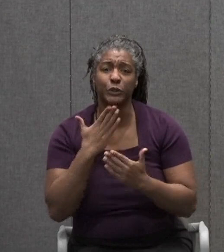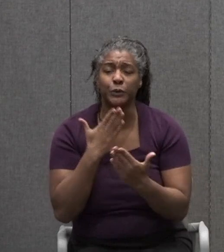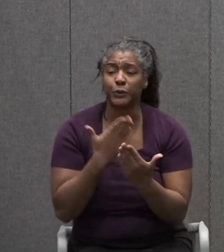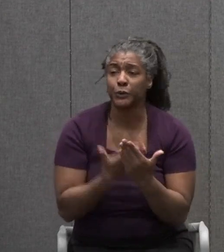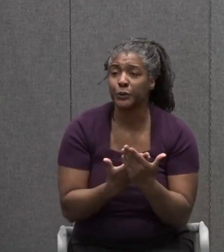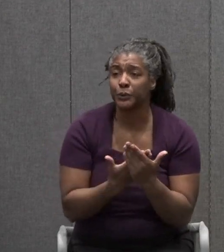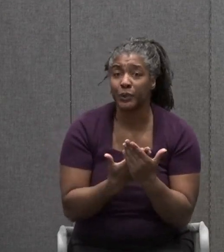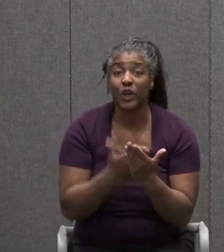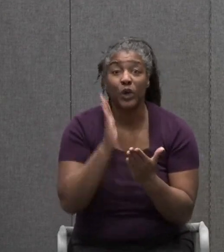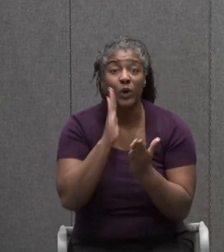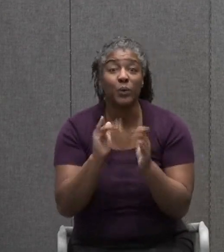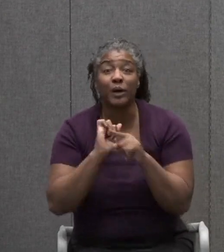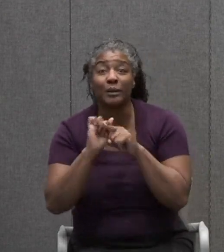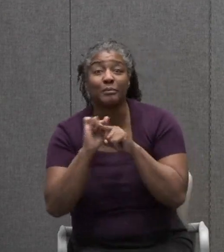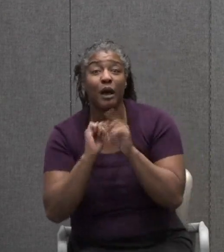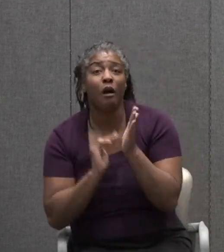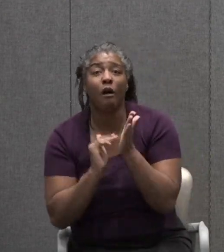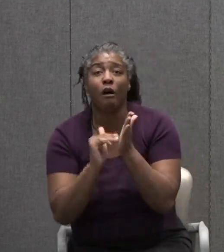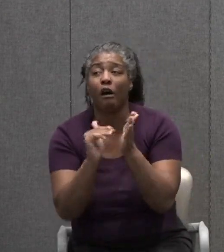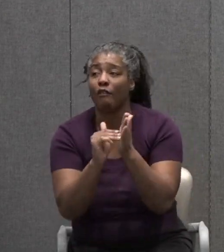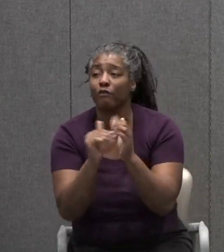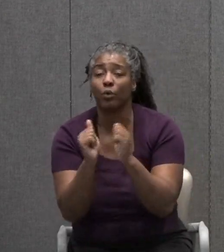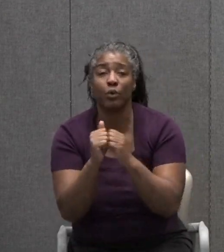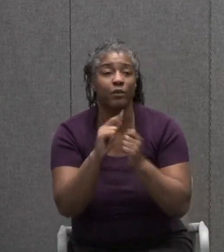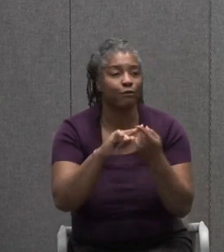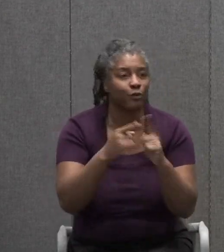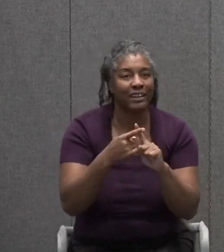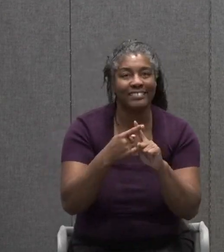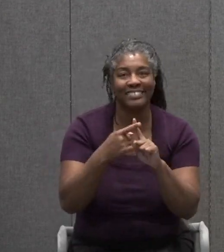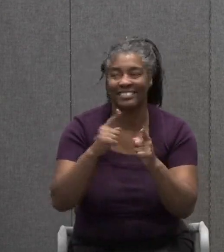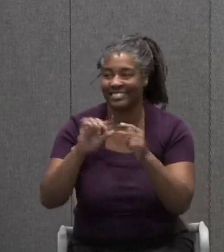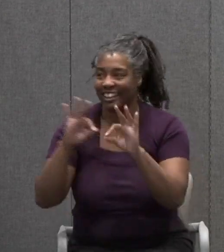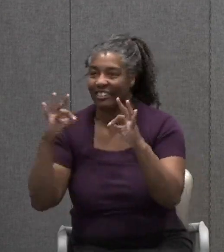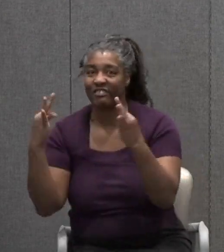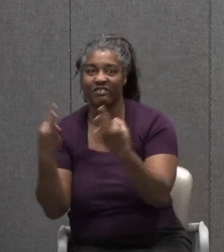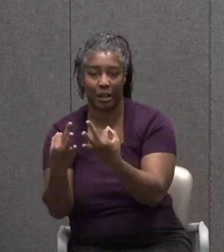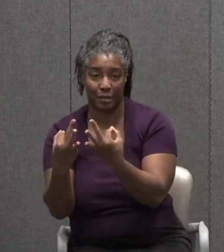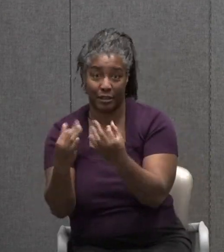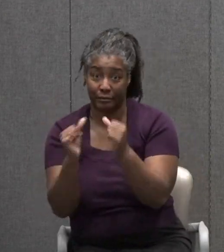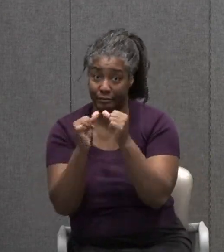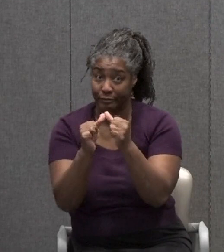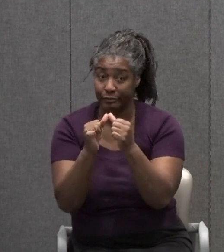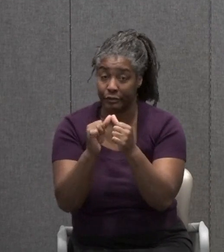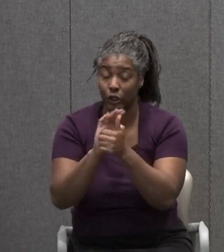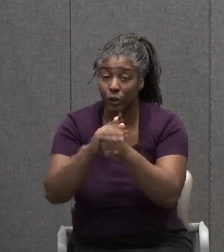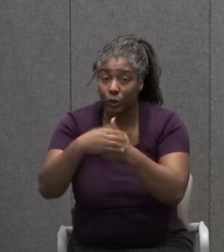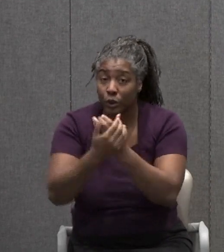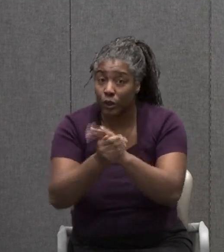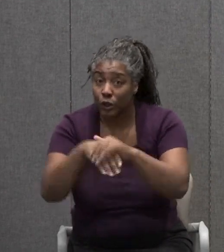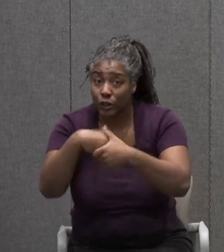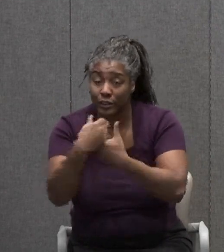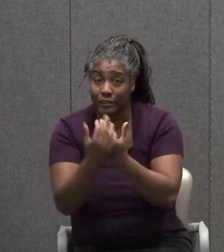You deserve only the best. So hang in there. And make sure you wash your hands, stay healthy,